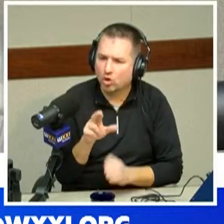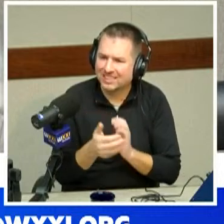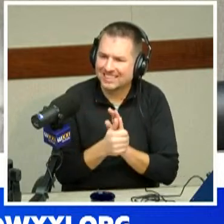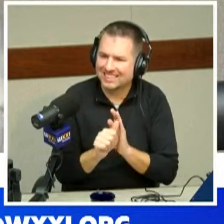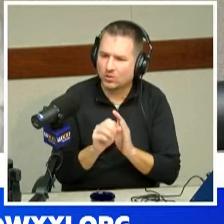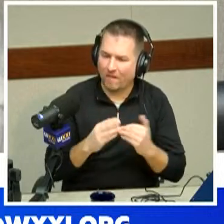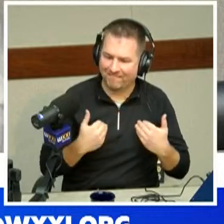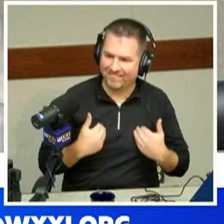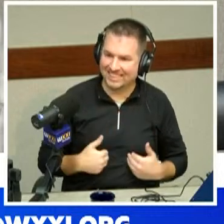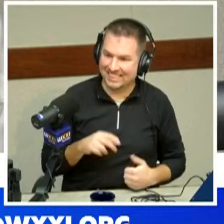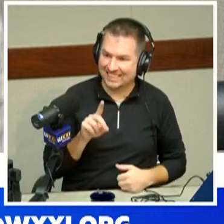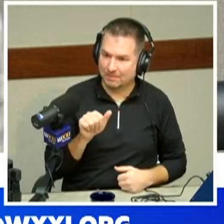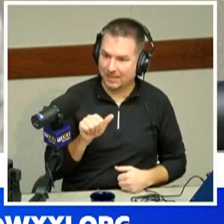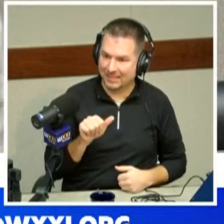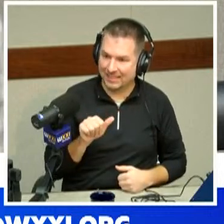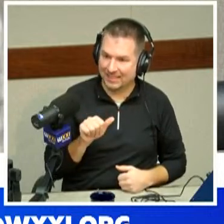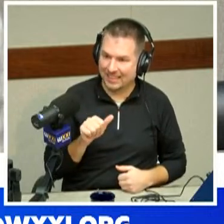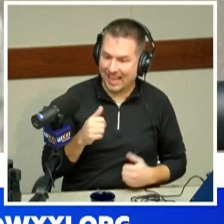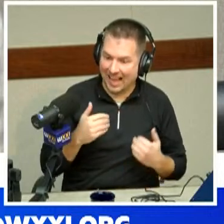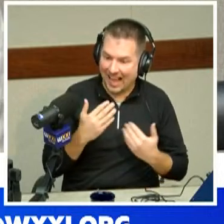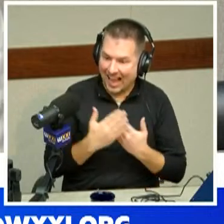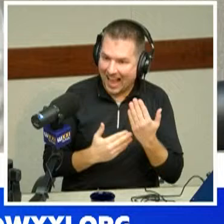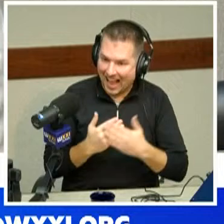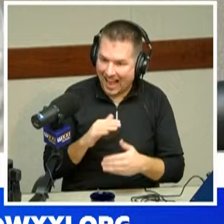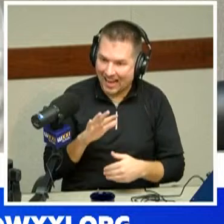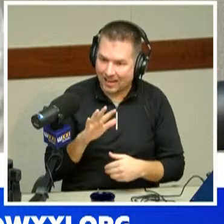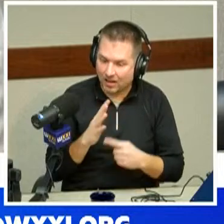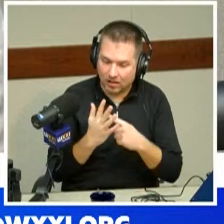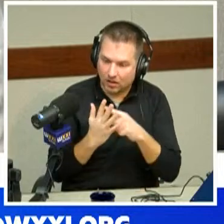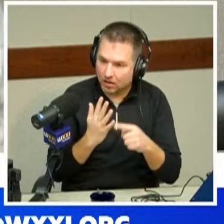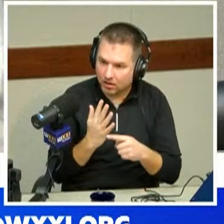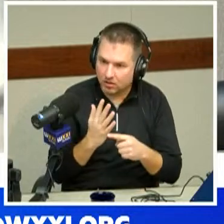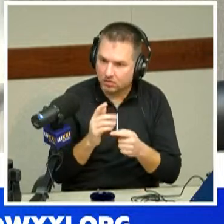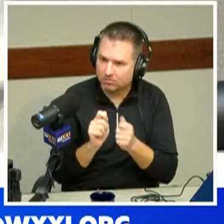be missing a limb or a hand or even just a finger or two and would struggle with sign